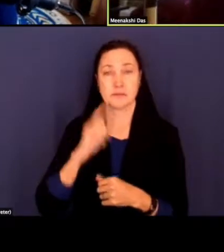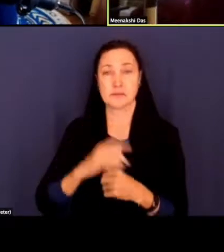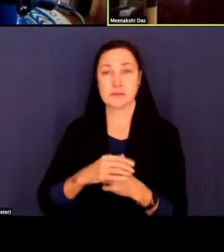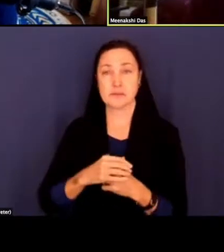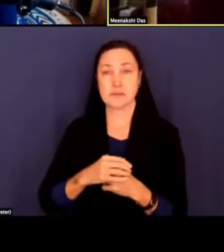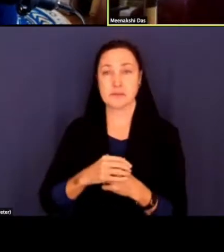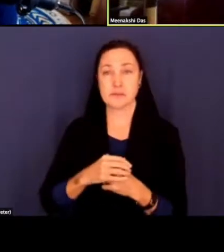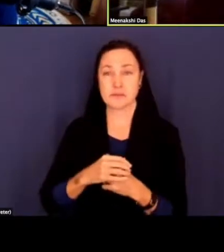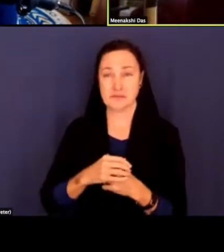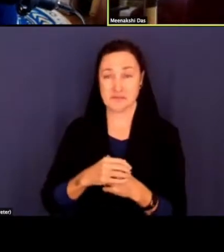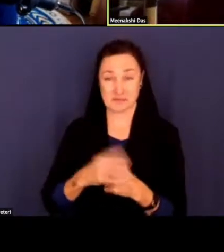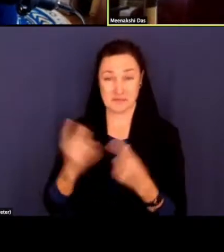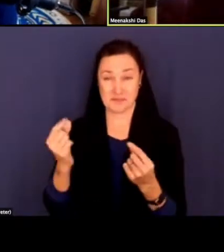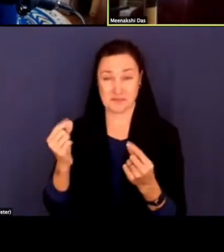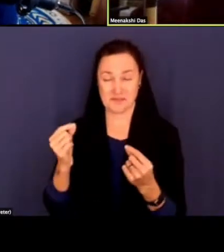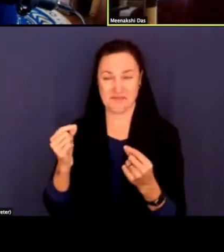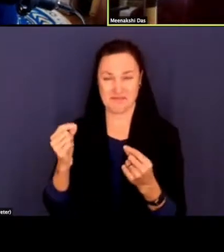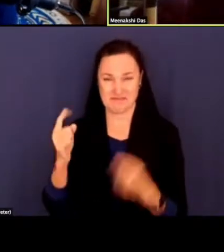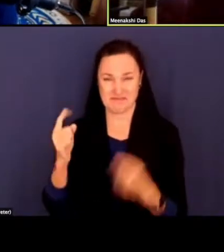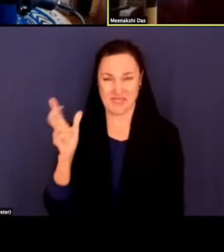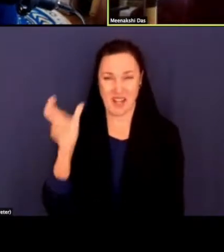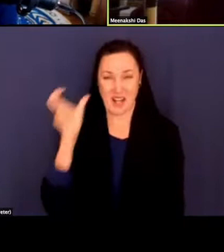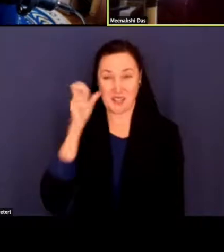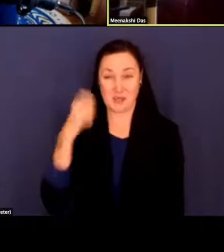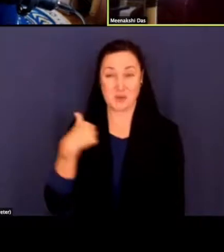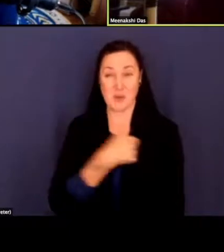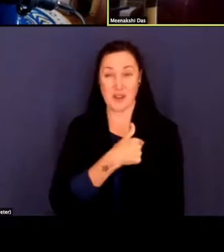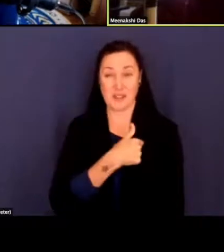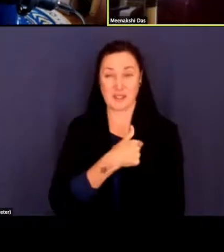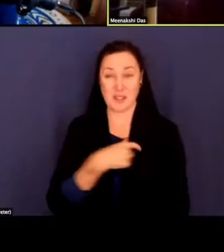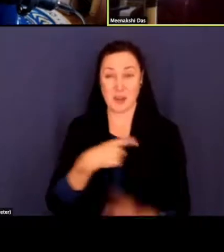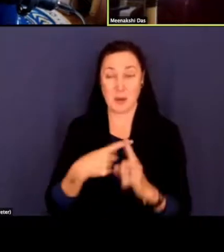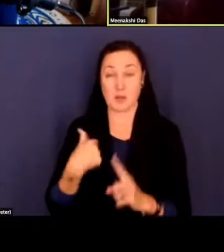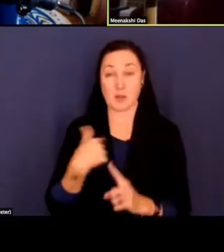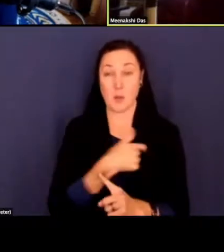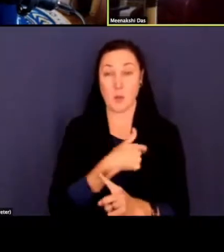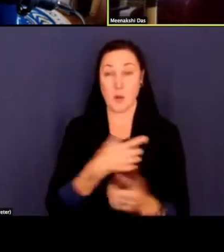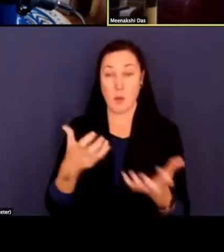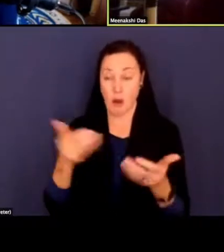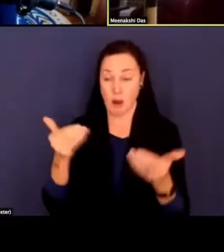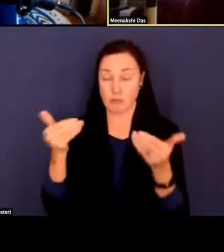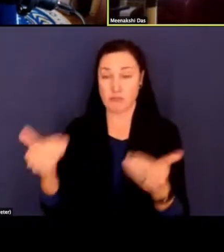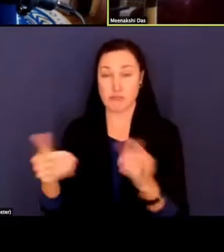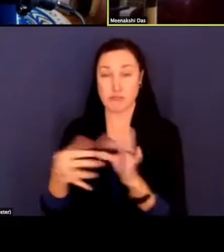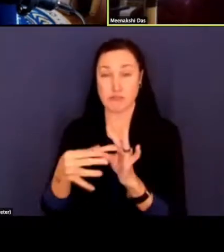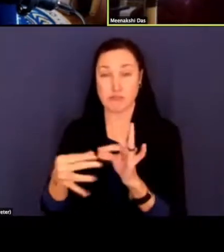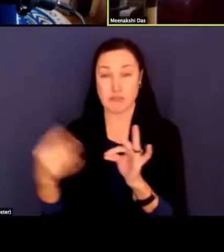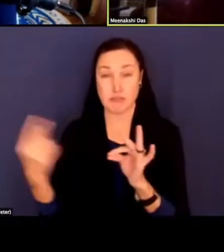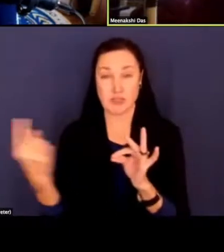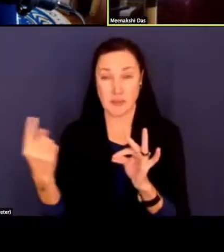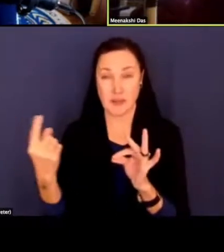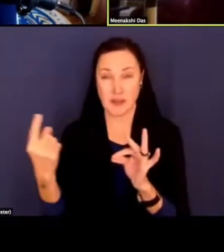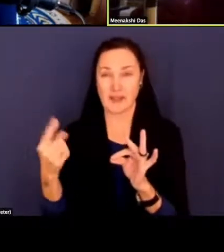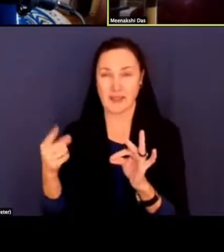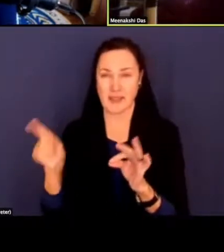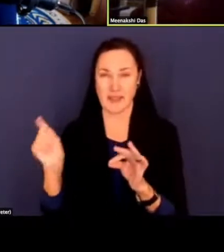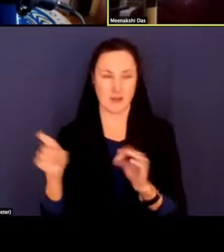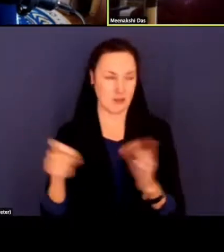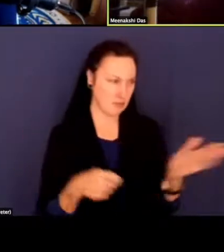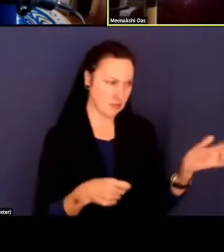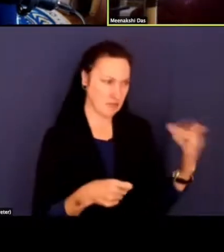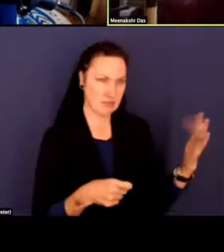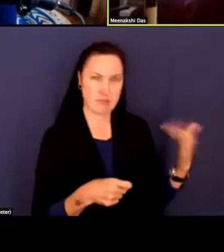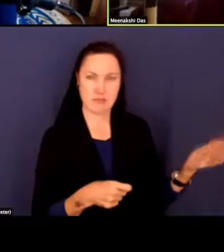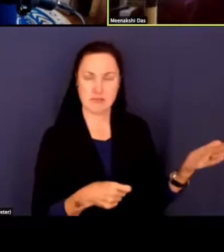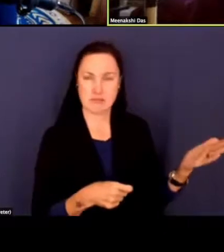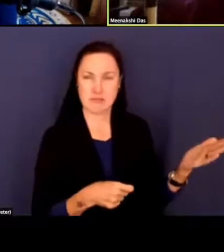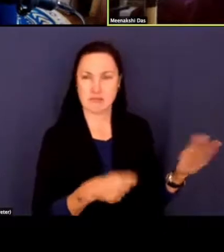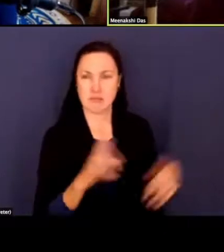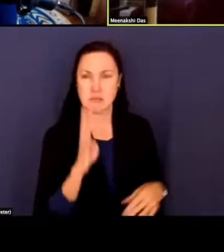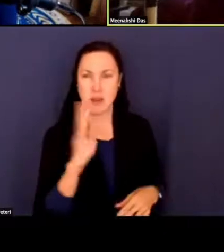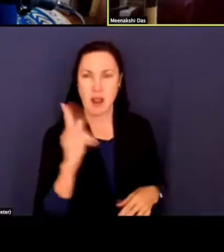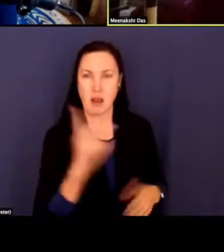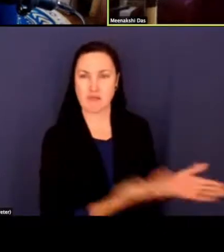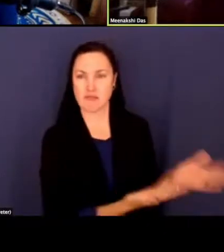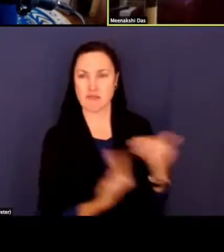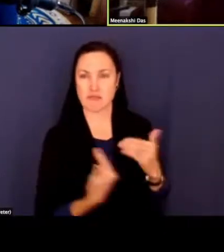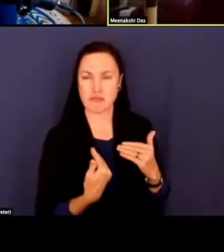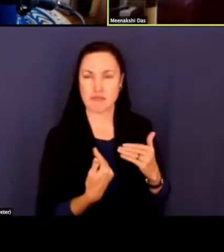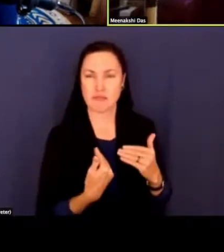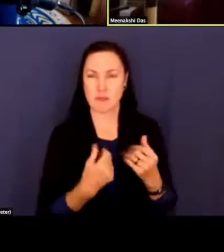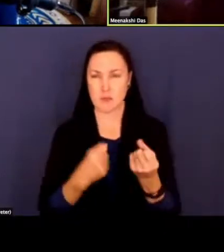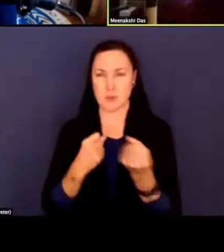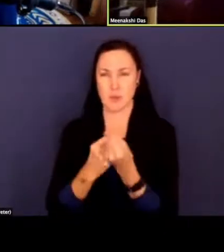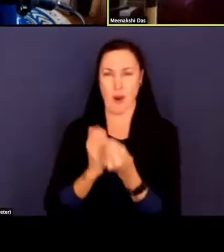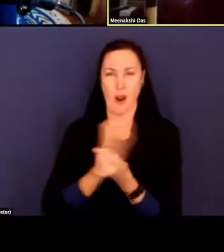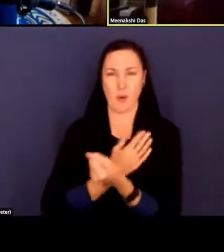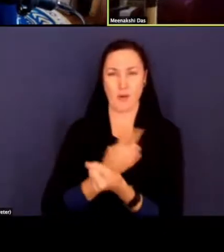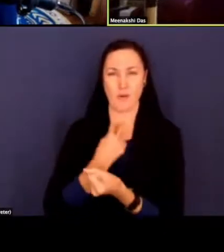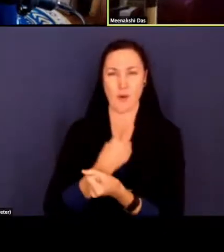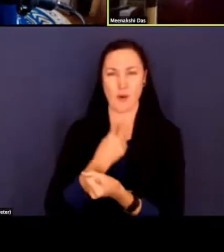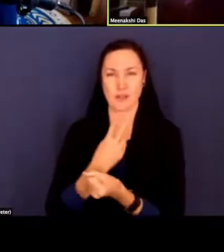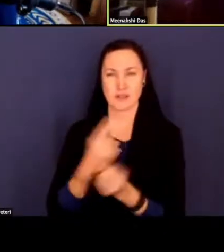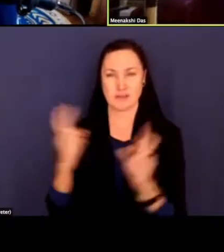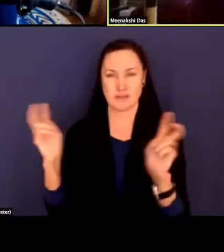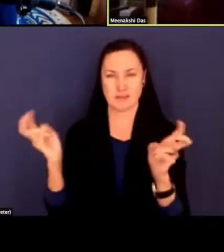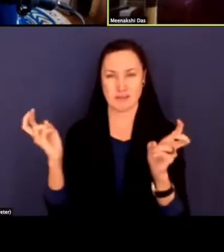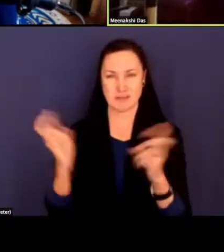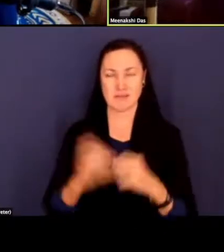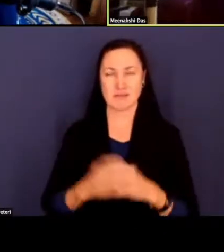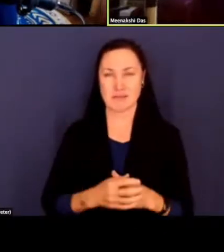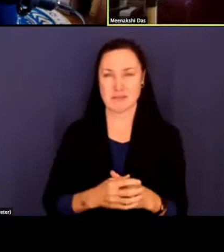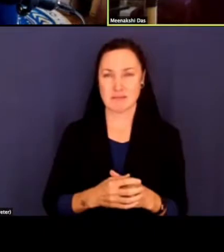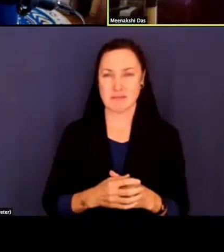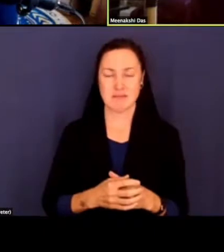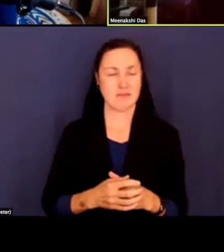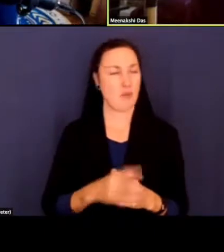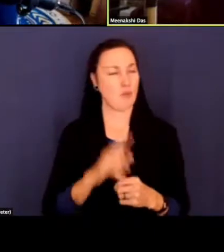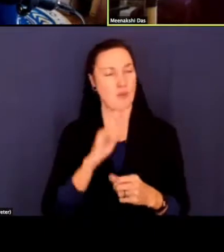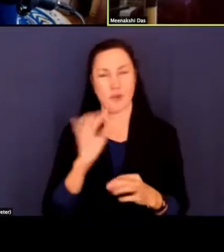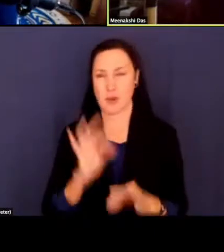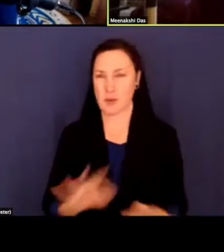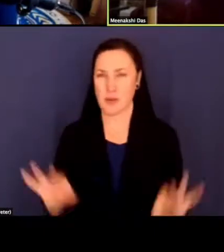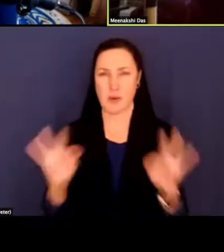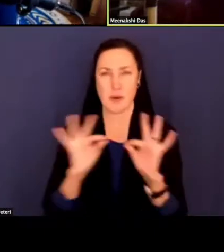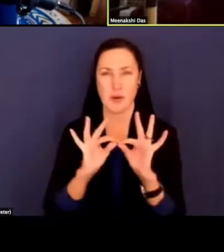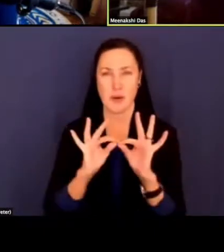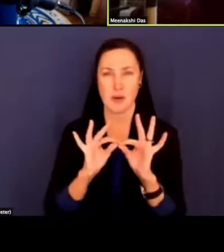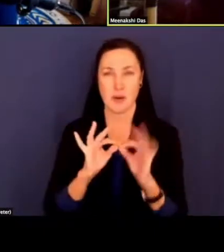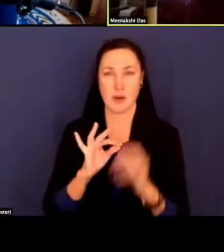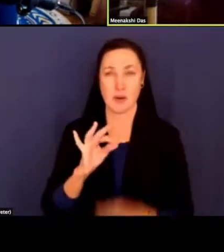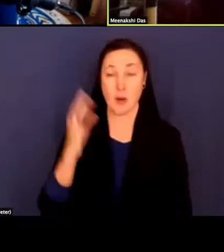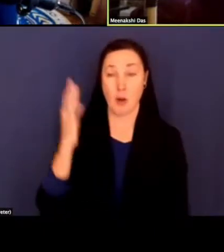voice. I think that is very important to do that. Because sometimes you don't